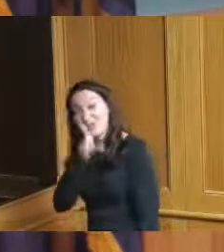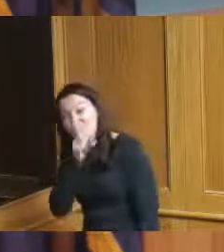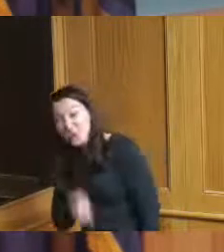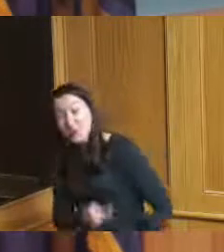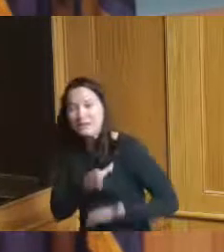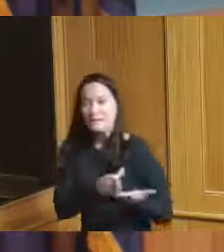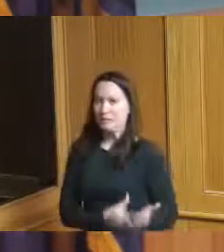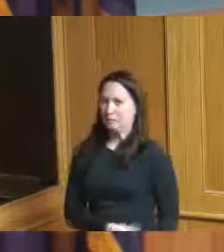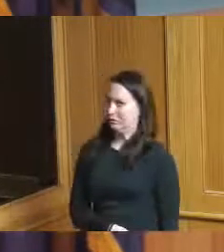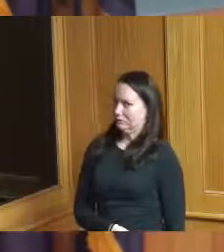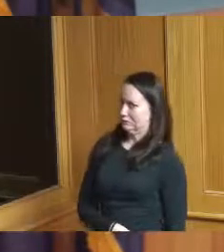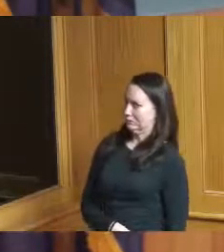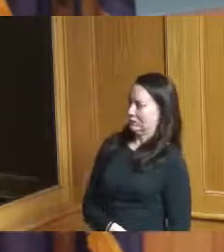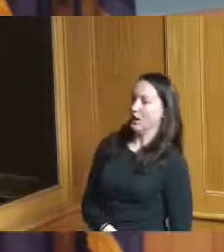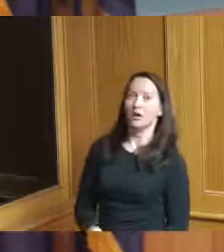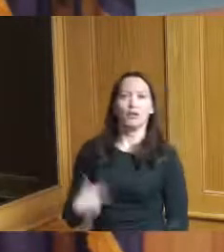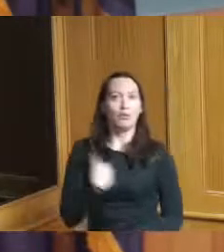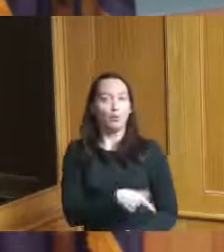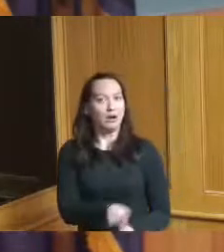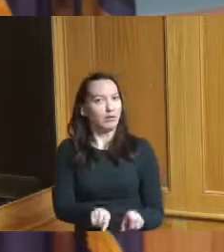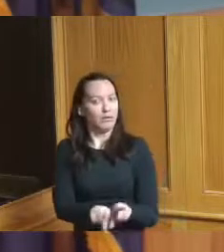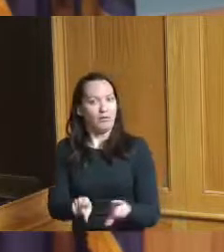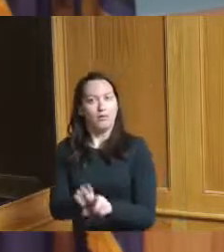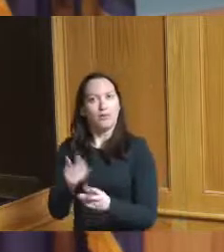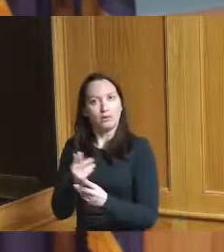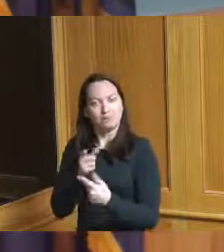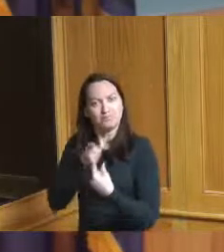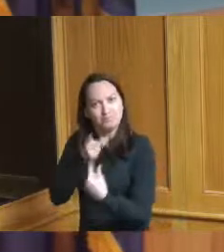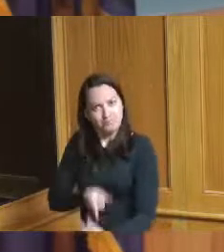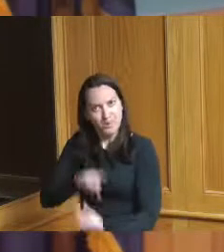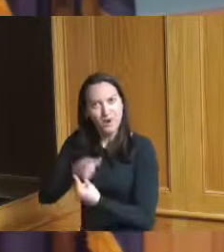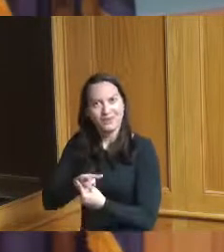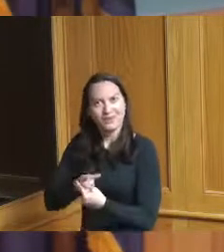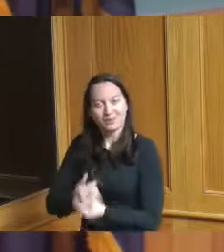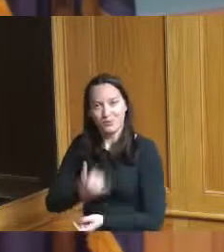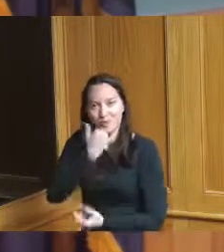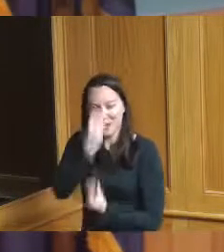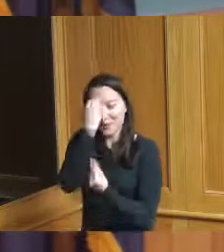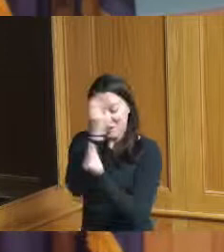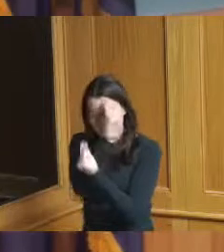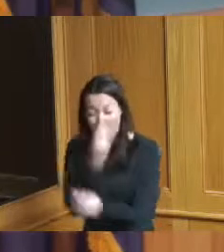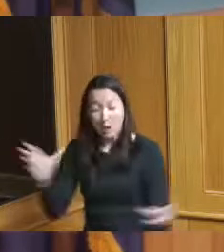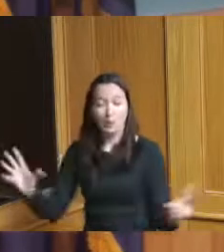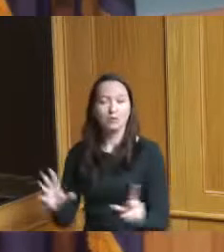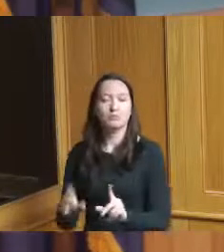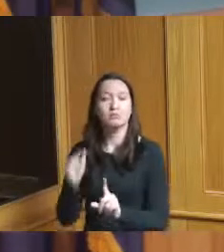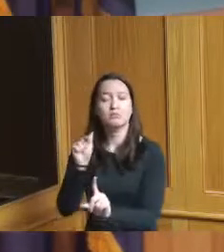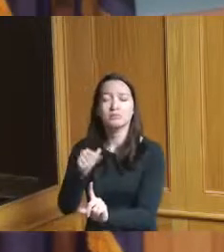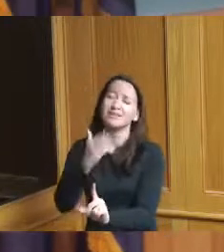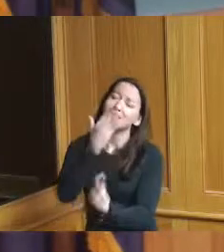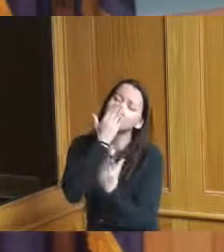true so we also are fighting that as well so just one again just thank you all for the partnership